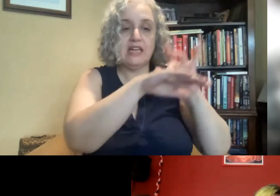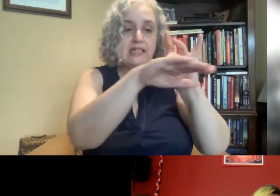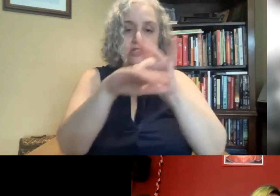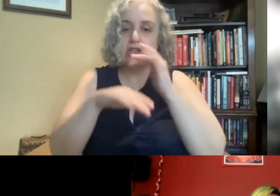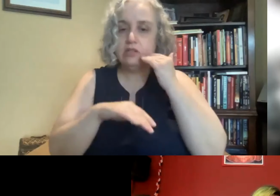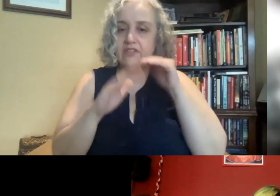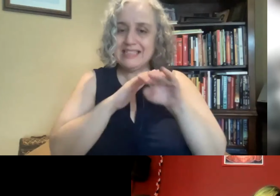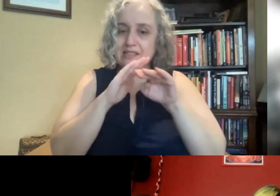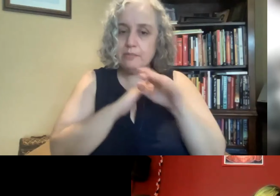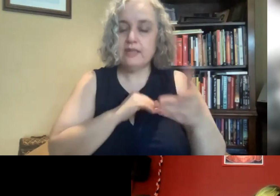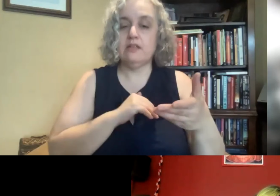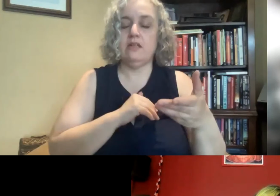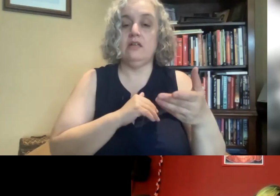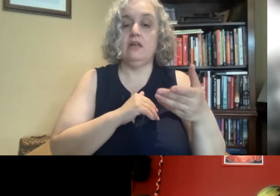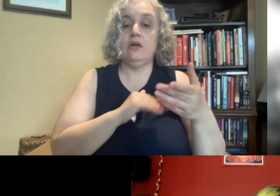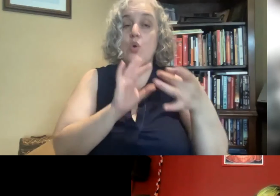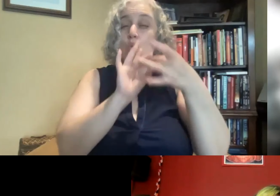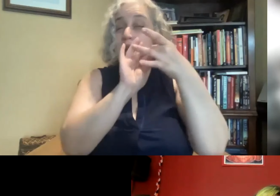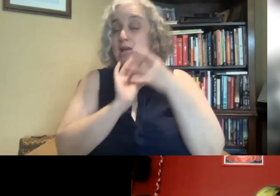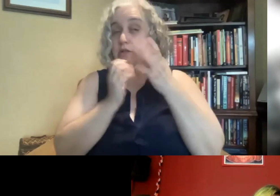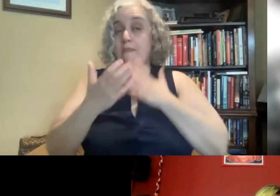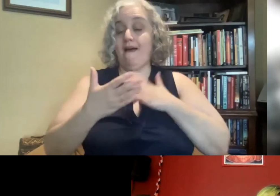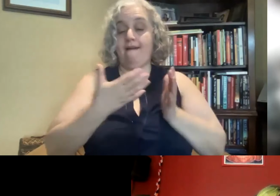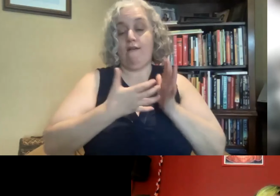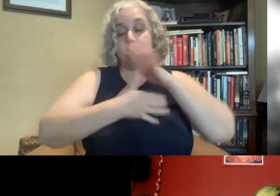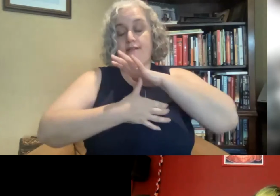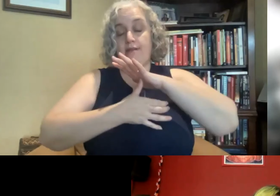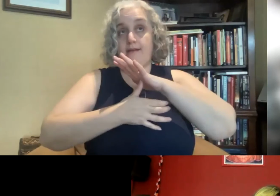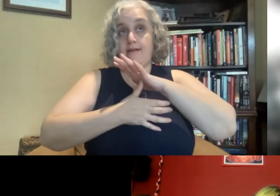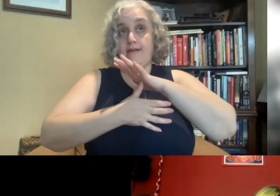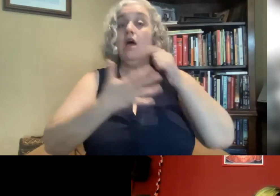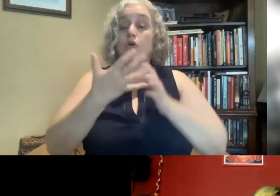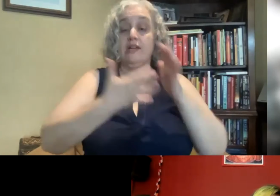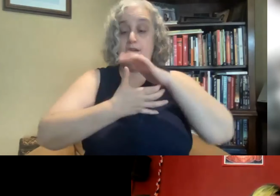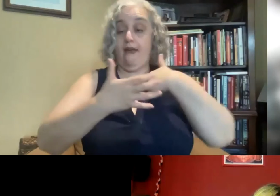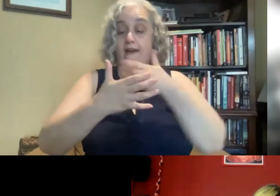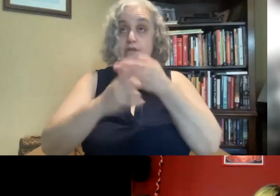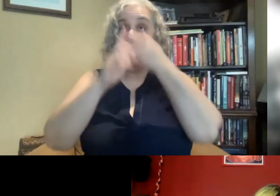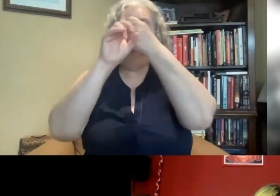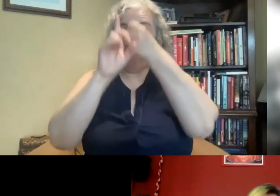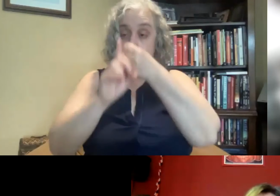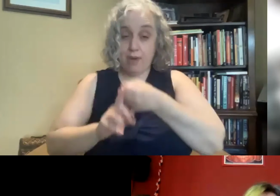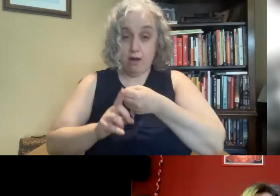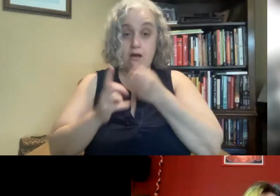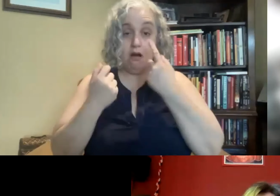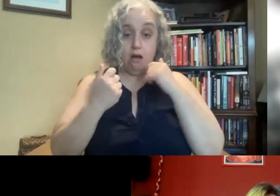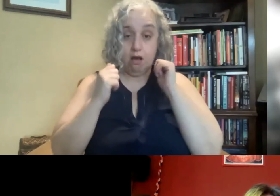Again, I think there's some really cool things there. But yeah, you got to have the data